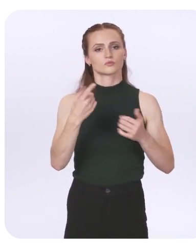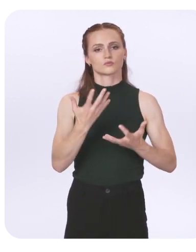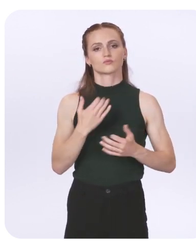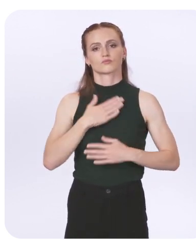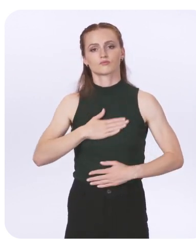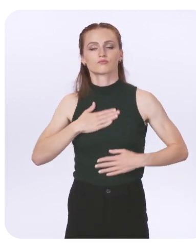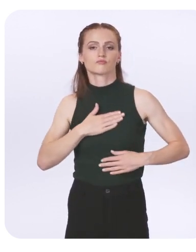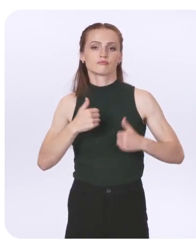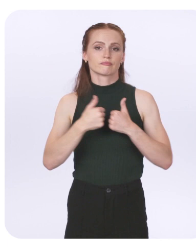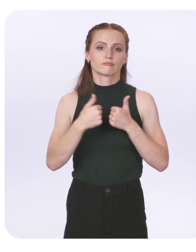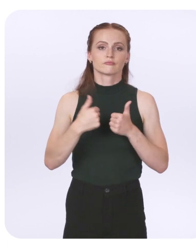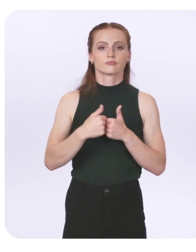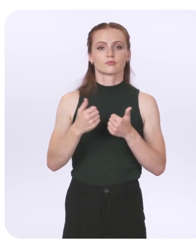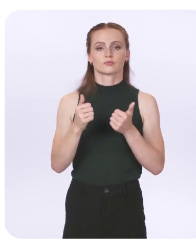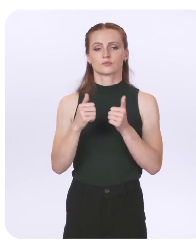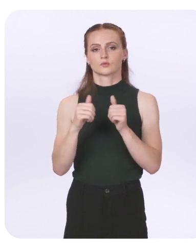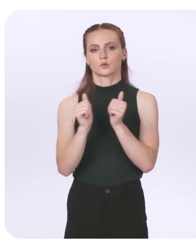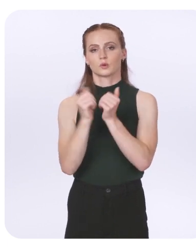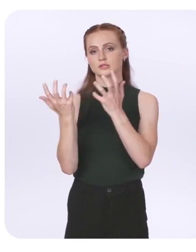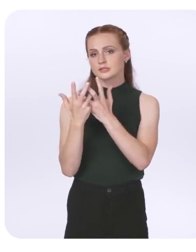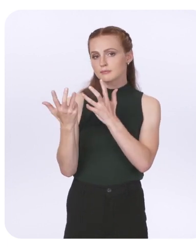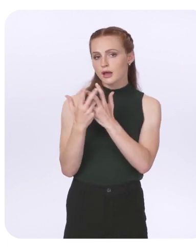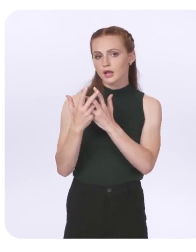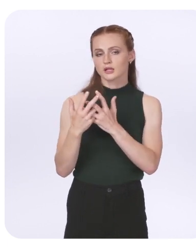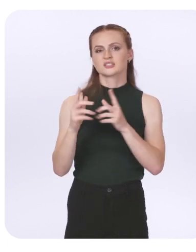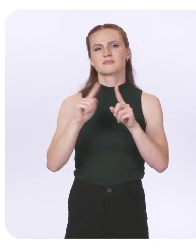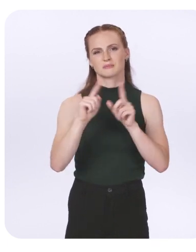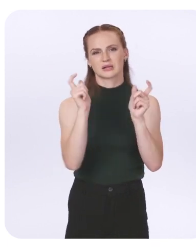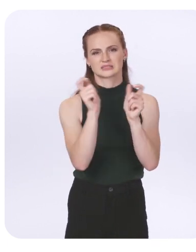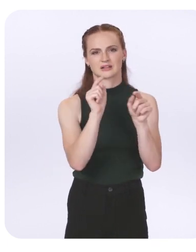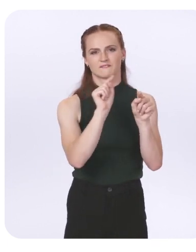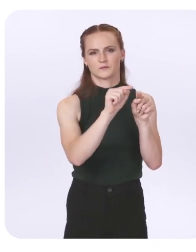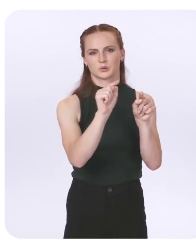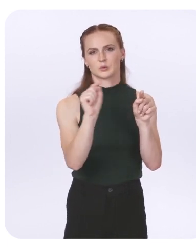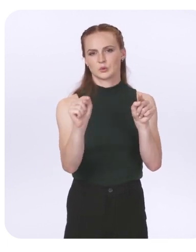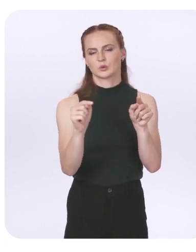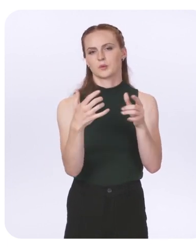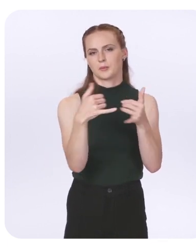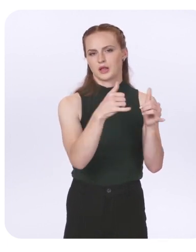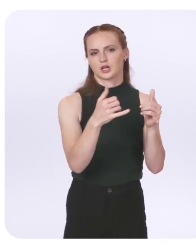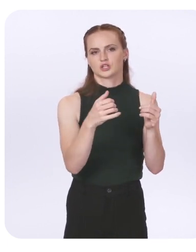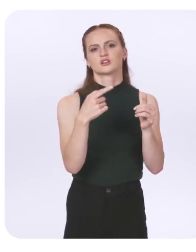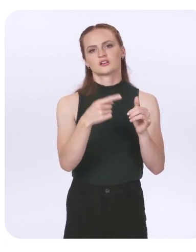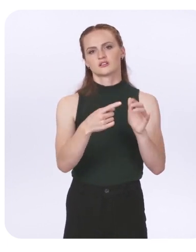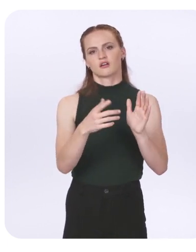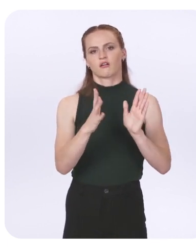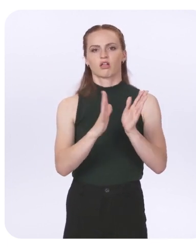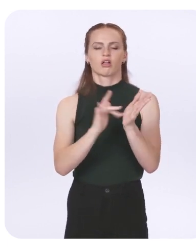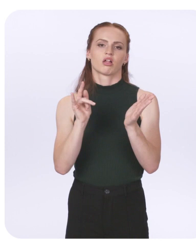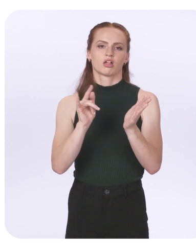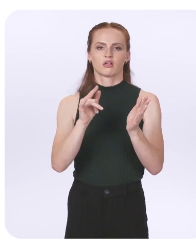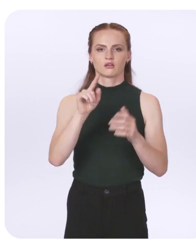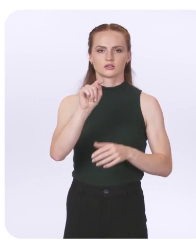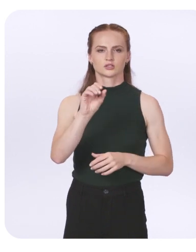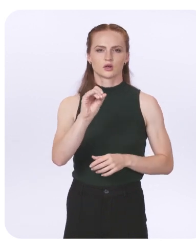But there’s a small set of players who will exhibit toxic behavior and will make the game worse for others.